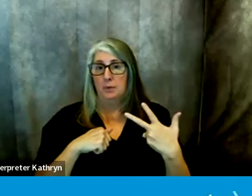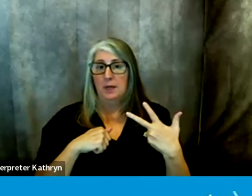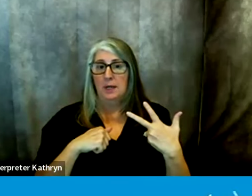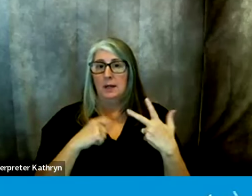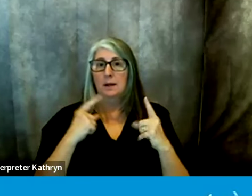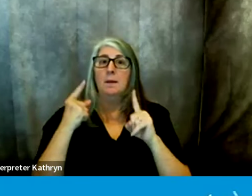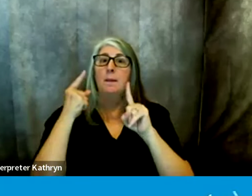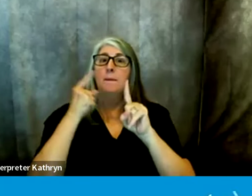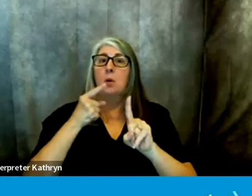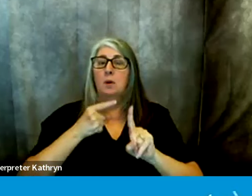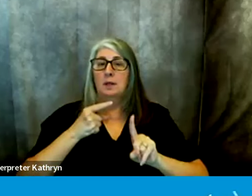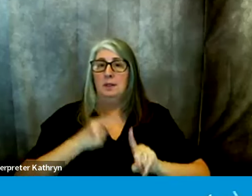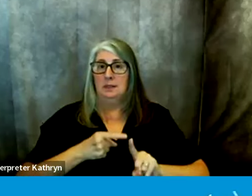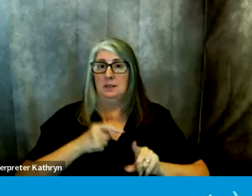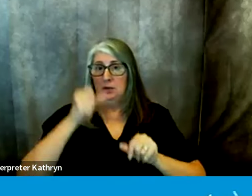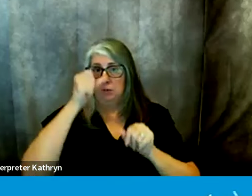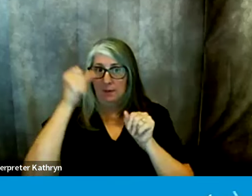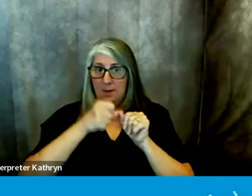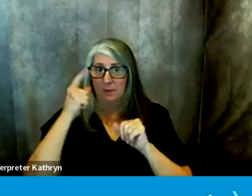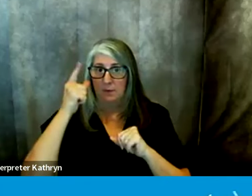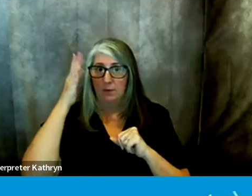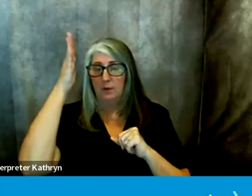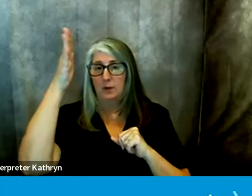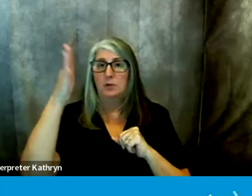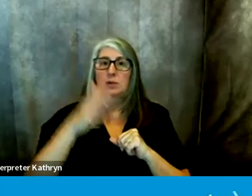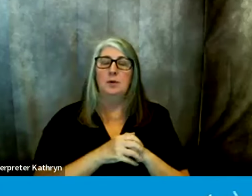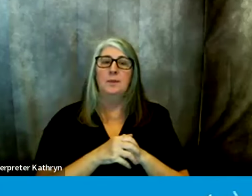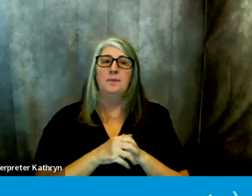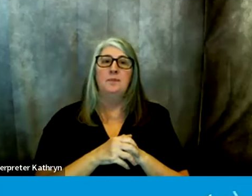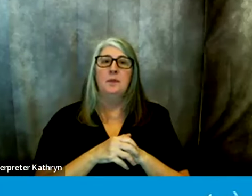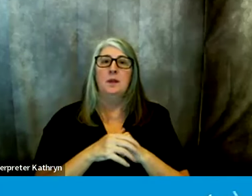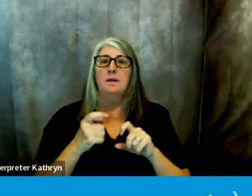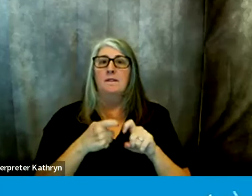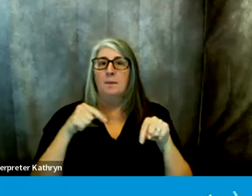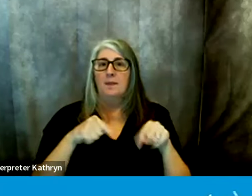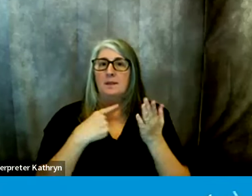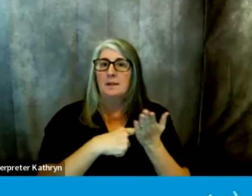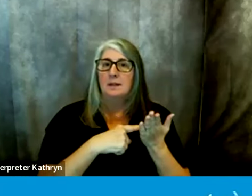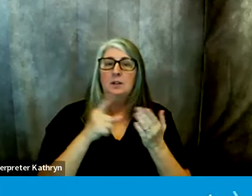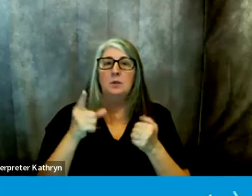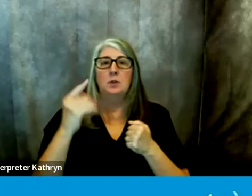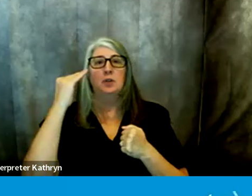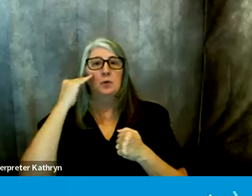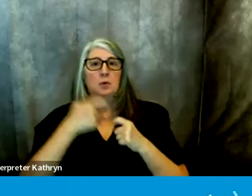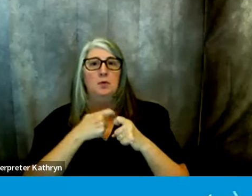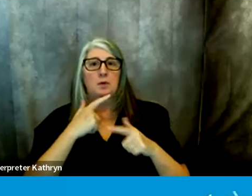that you would like the audience to know based on the discussion today and based on what you know from living this life